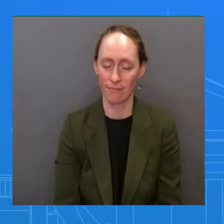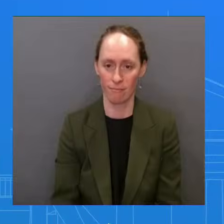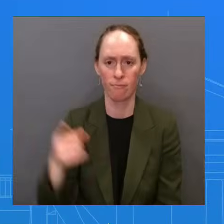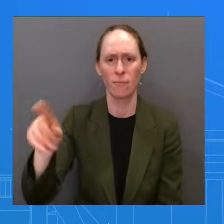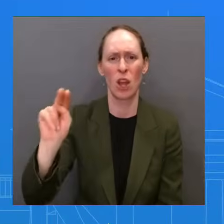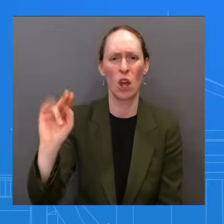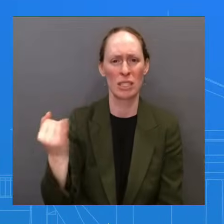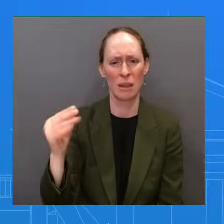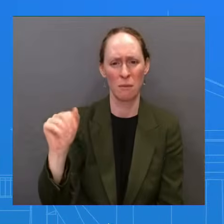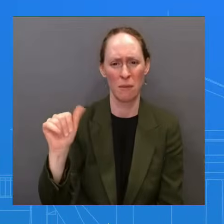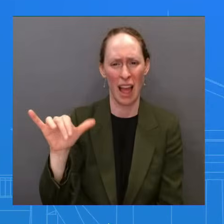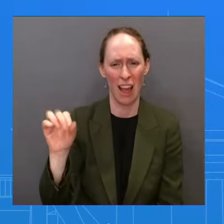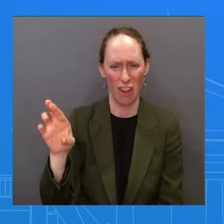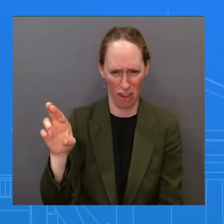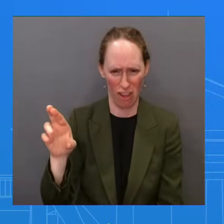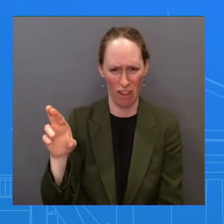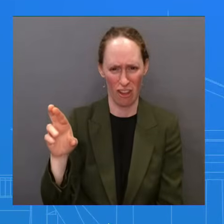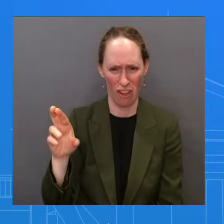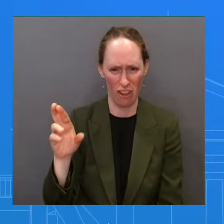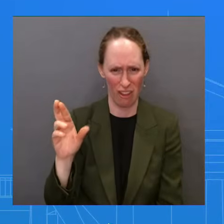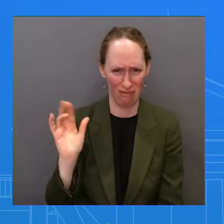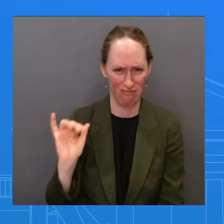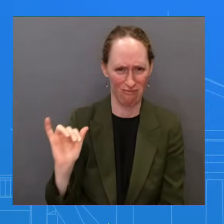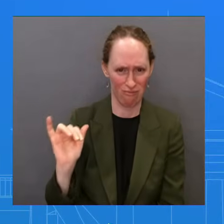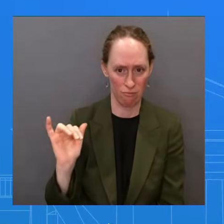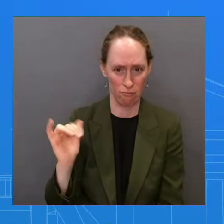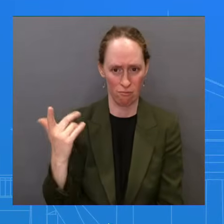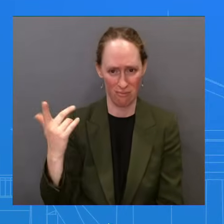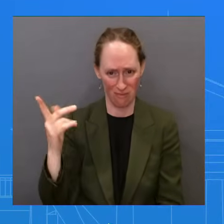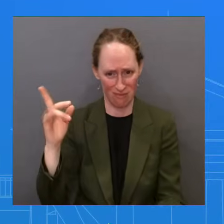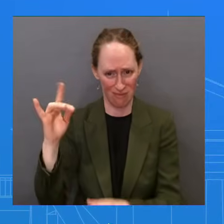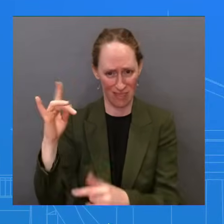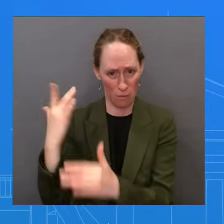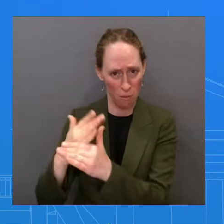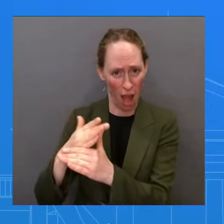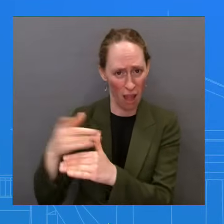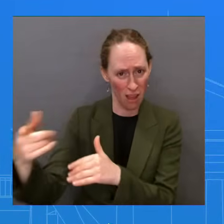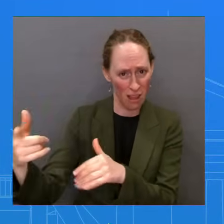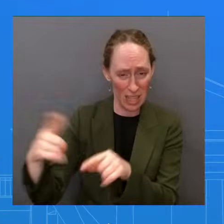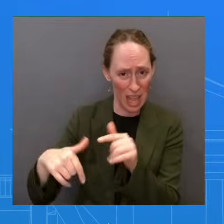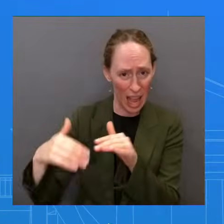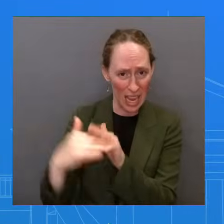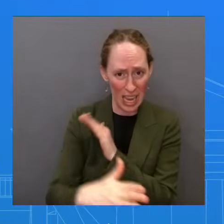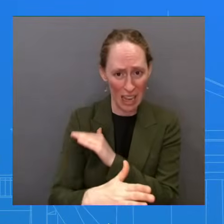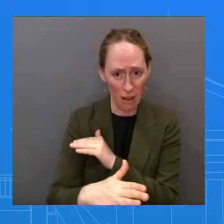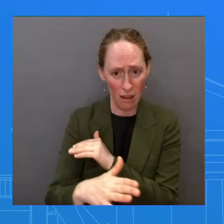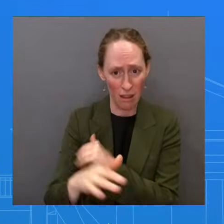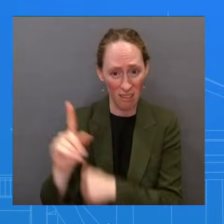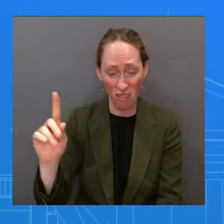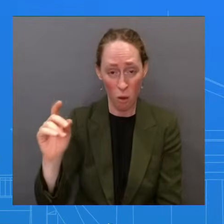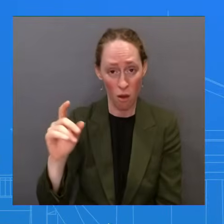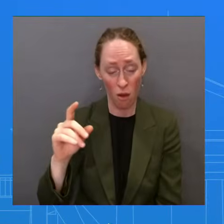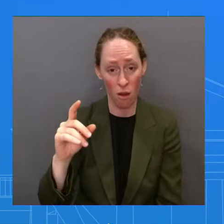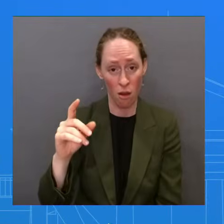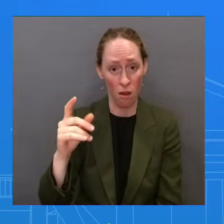Ms. Jean-Pierre: Look, I can tell you this. We had nearly 400 attendees -- leaders in --